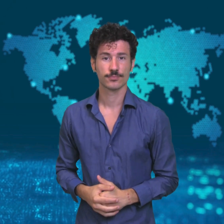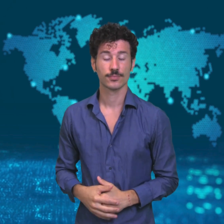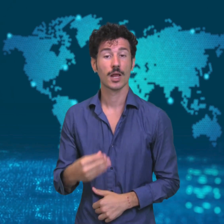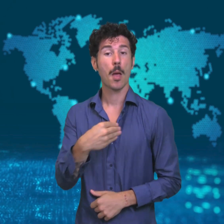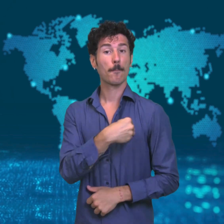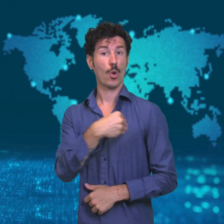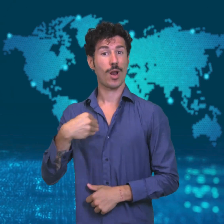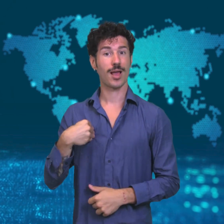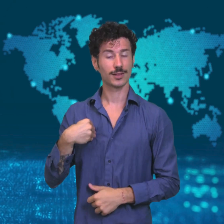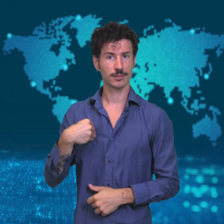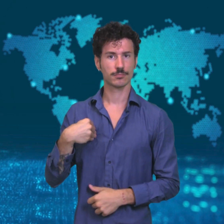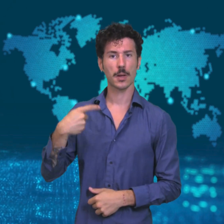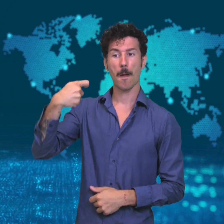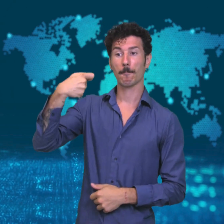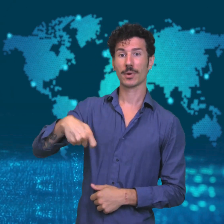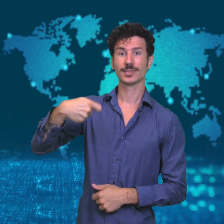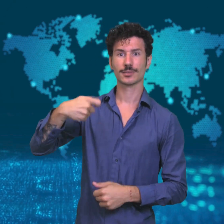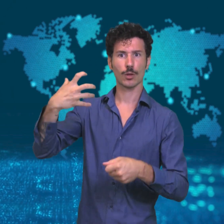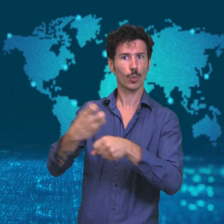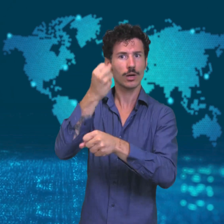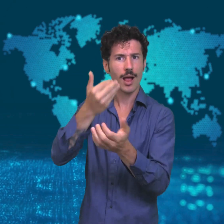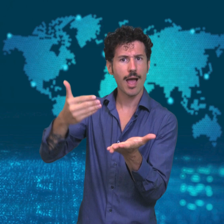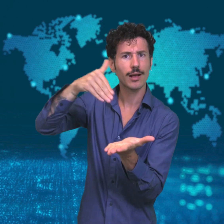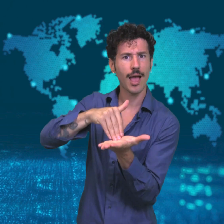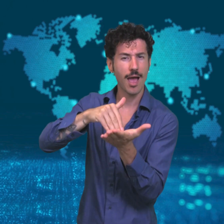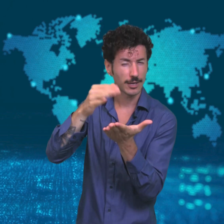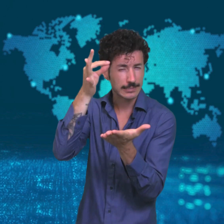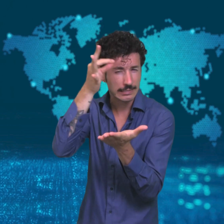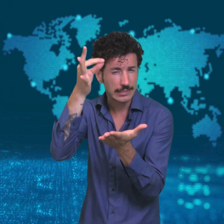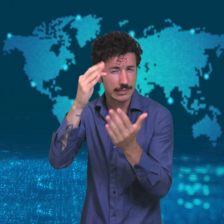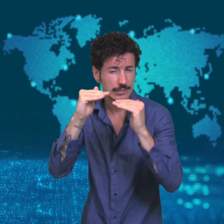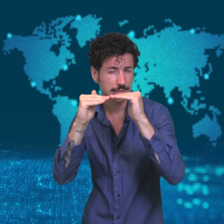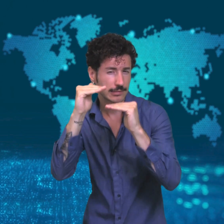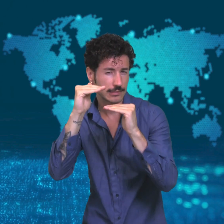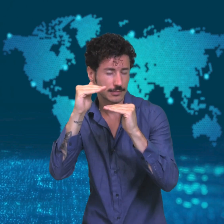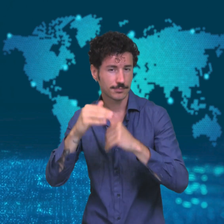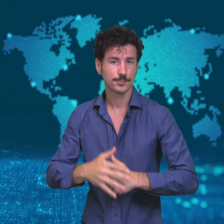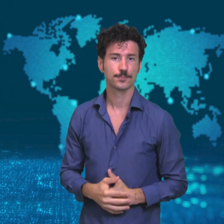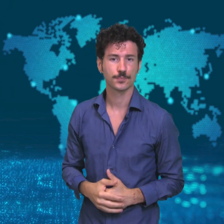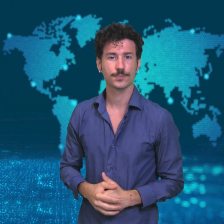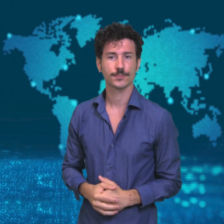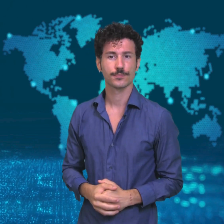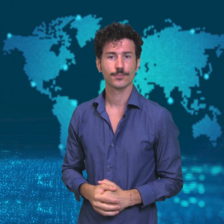President narrowly re-elected.